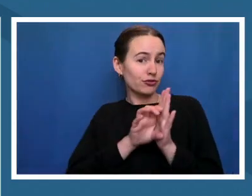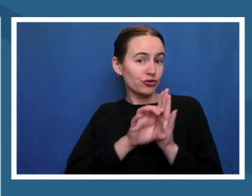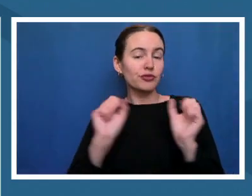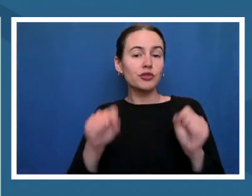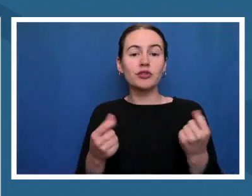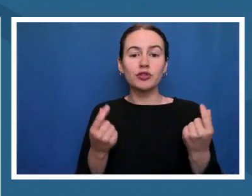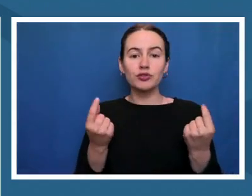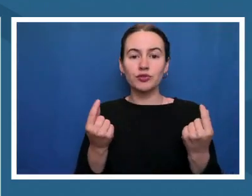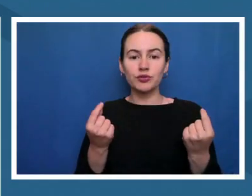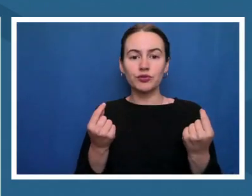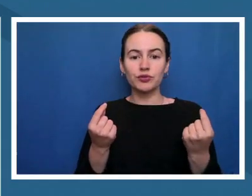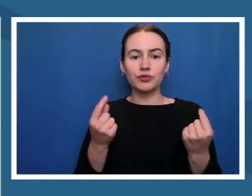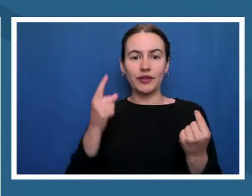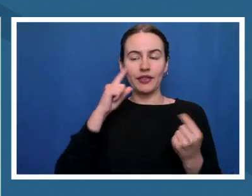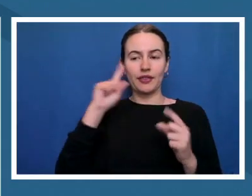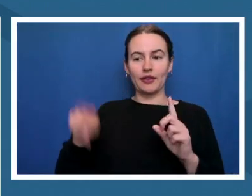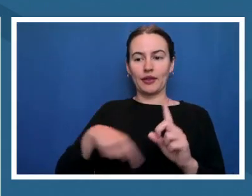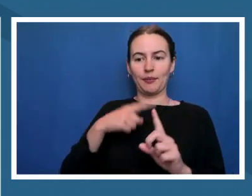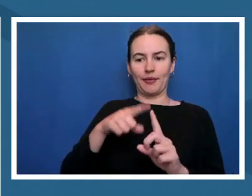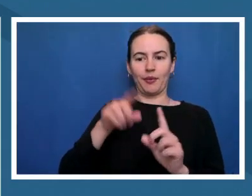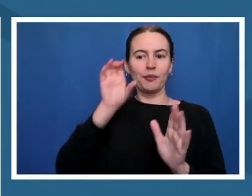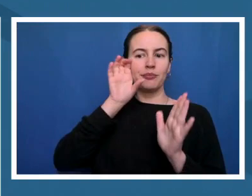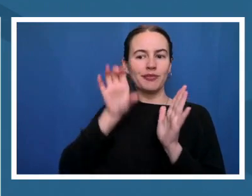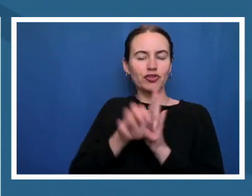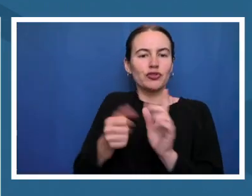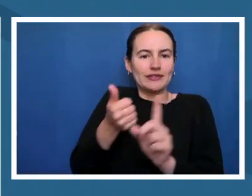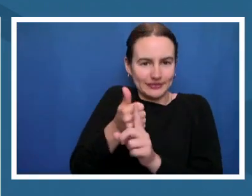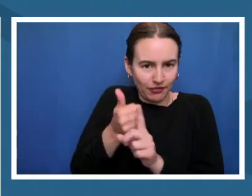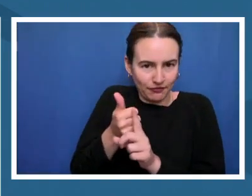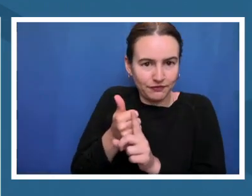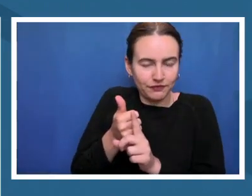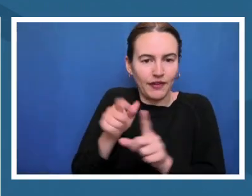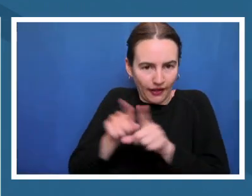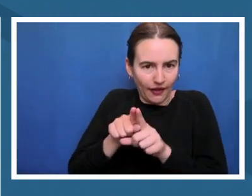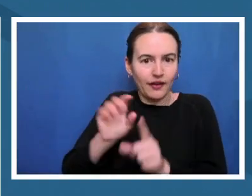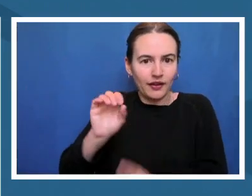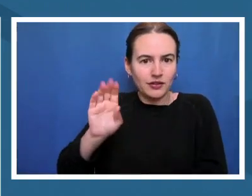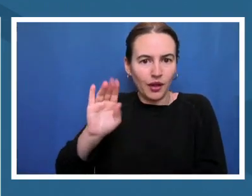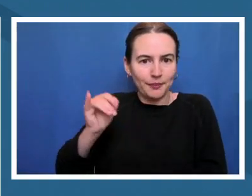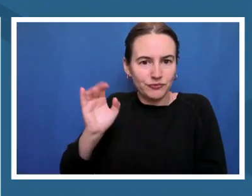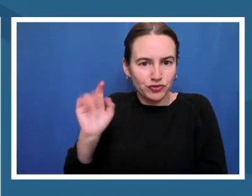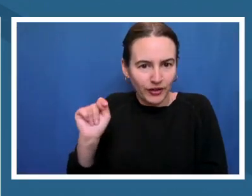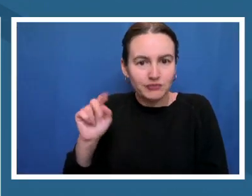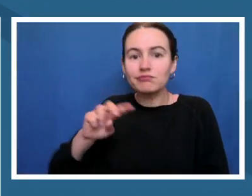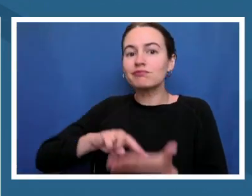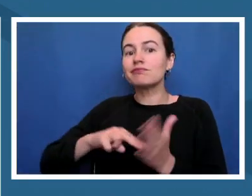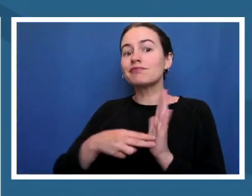picture as an object but then and so think about the paint